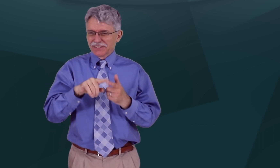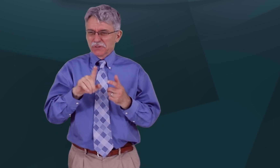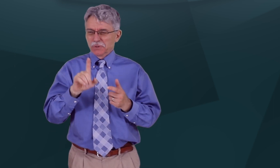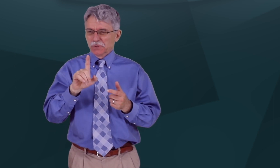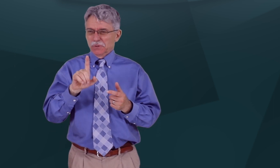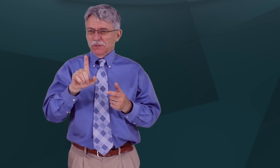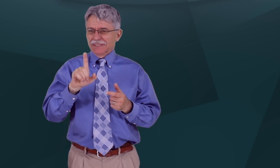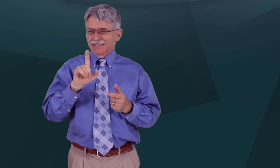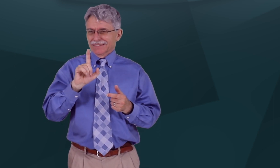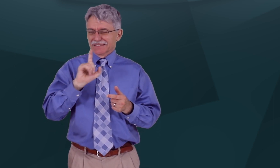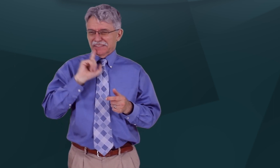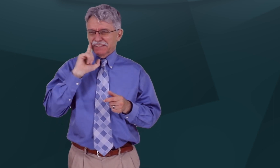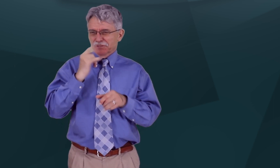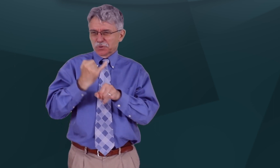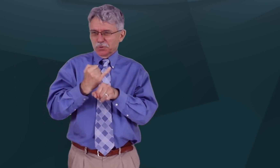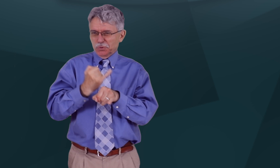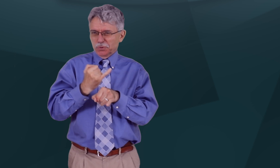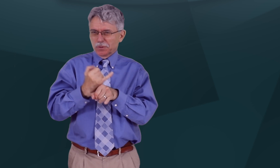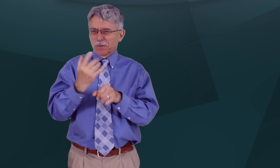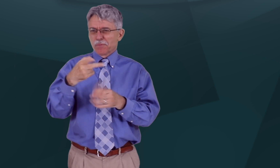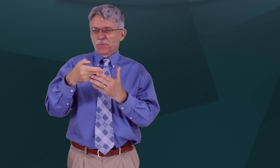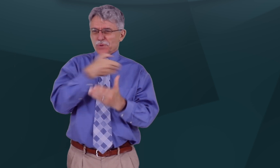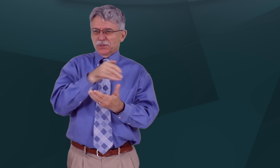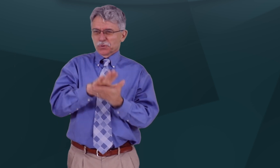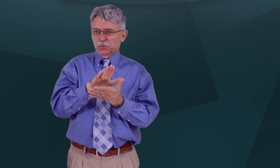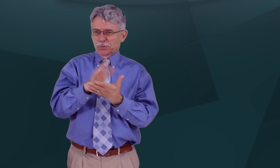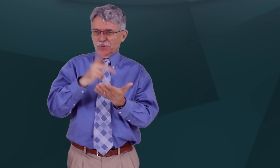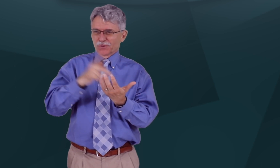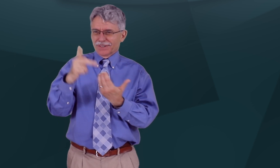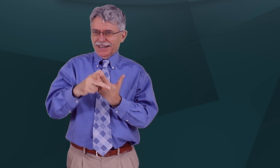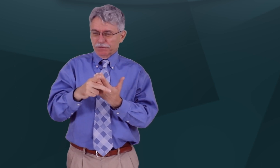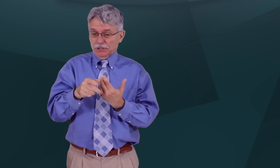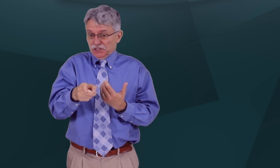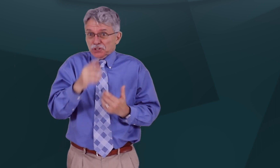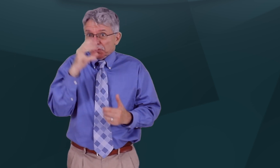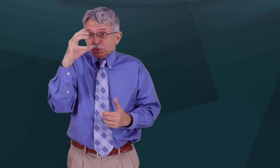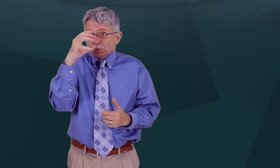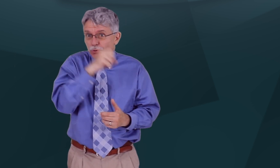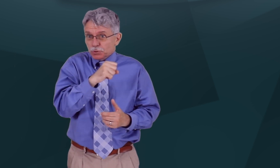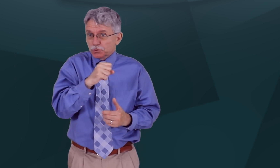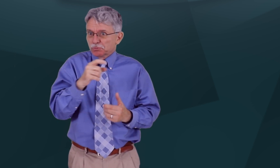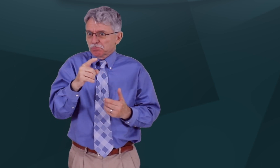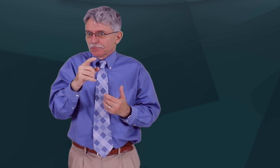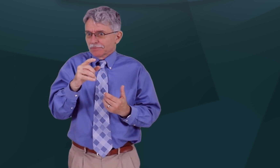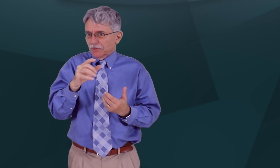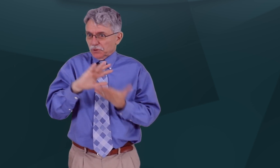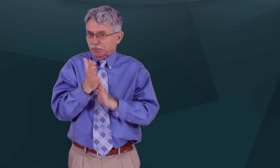She had gone to the residential school in the day program, and she just assumed